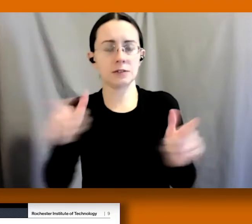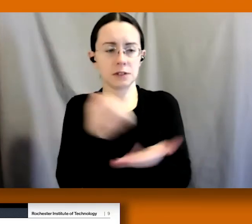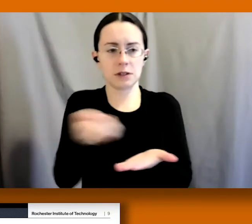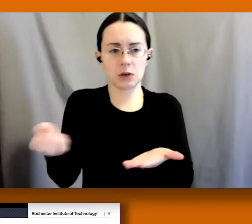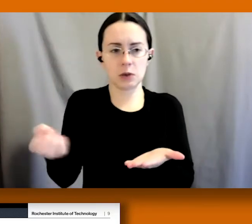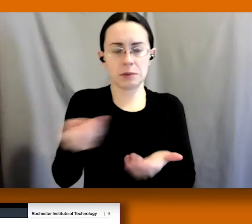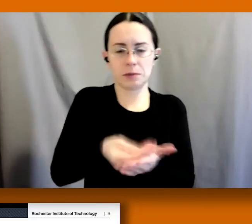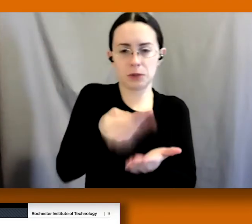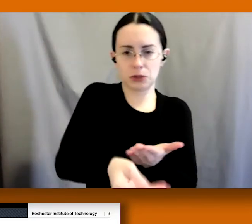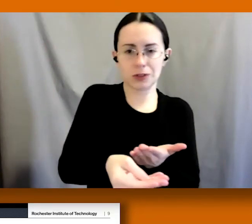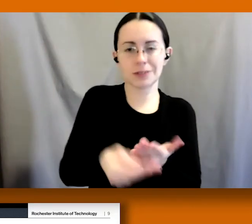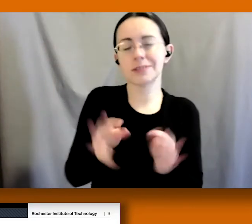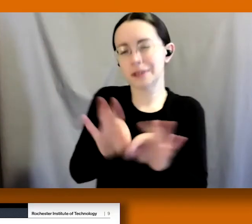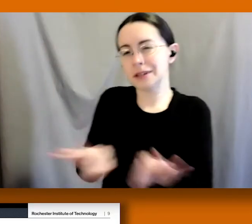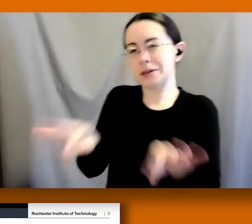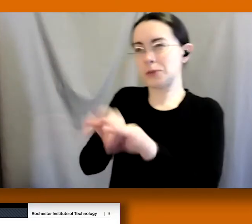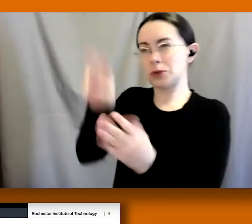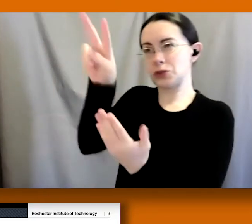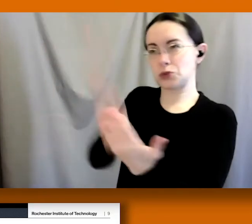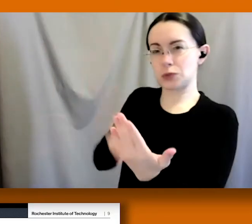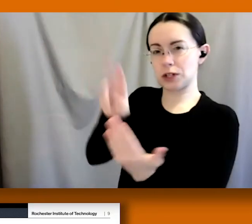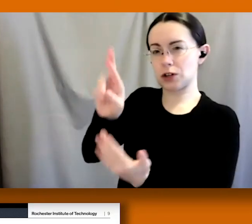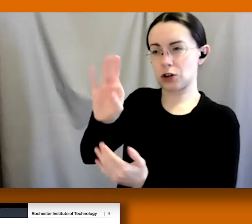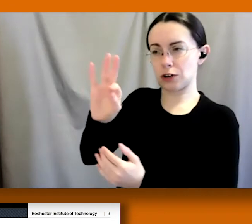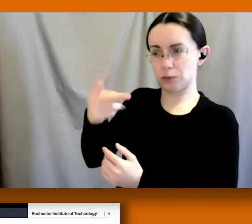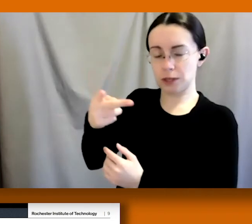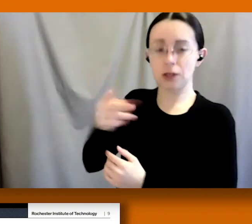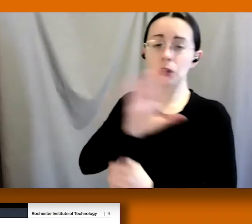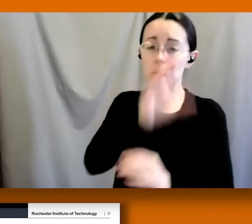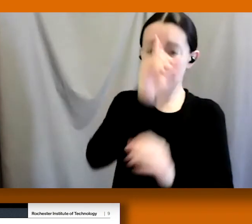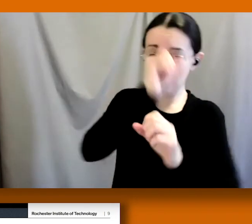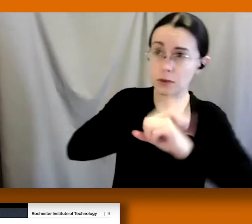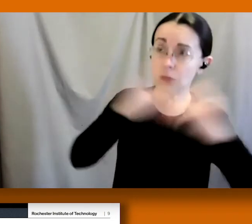just to make sure that what you want to purchase is allowable.